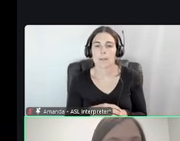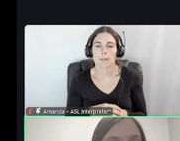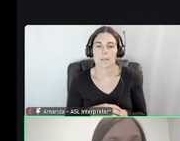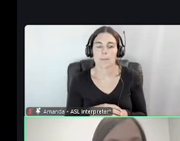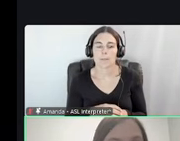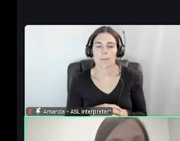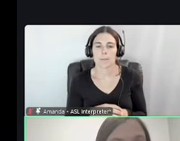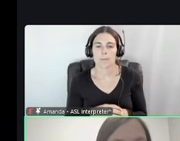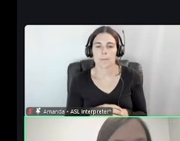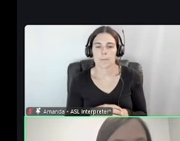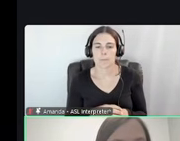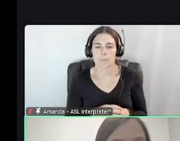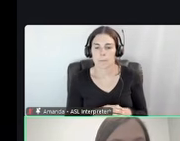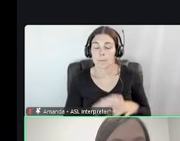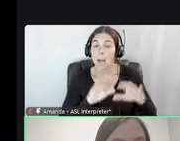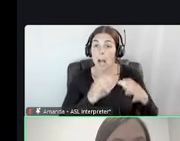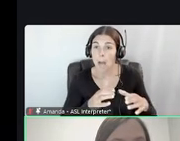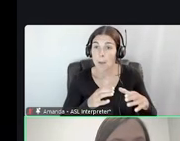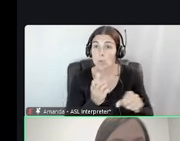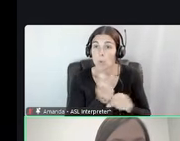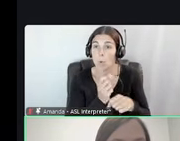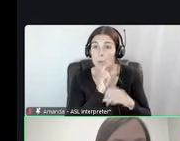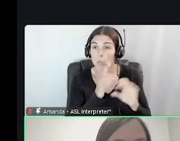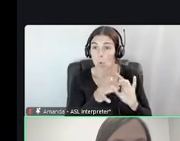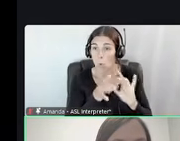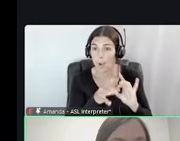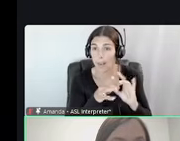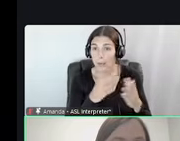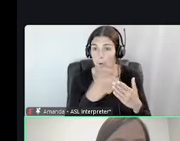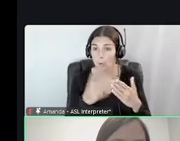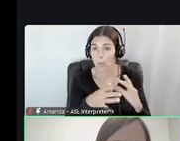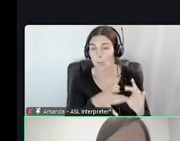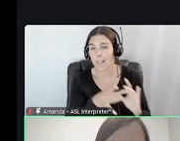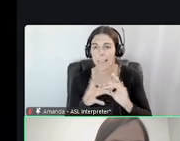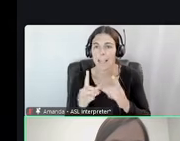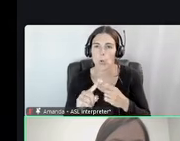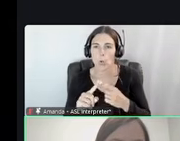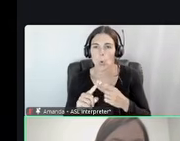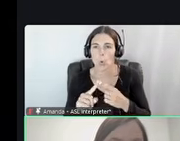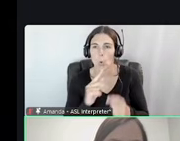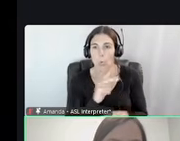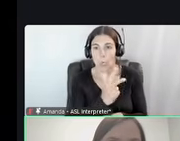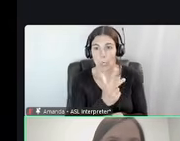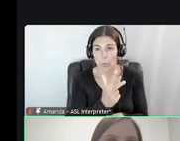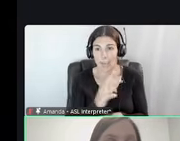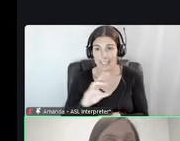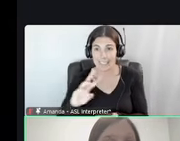ensure the coordination of programs related to initiatives three and initiative six but those